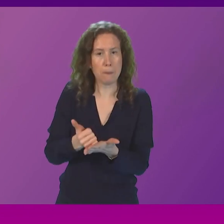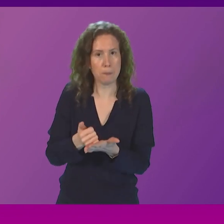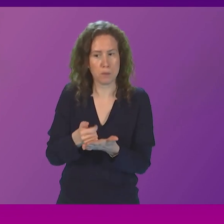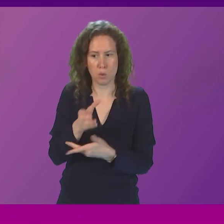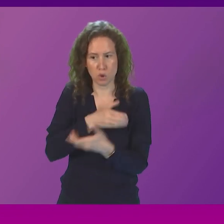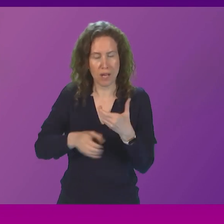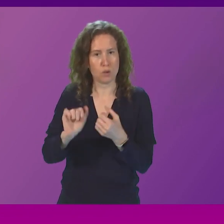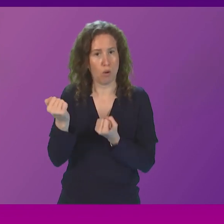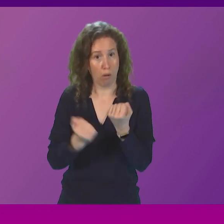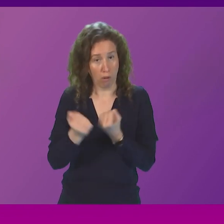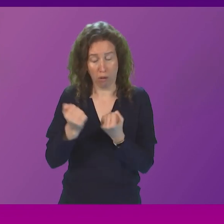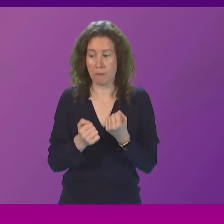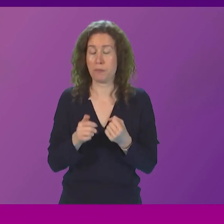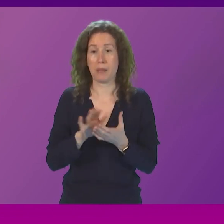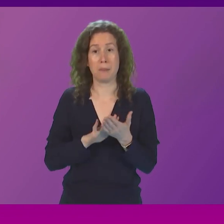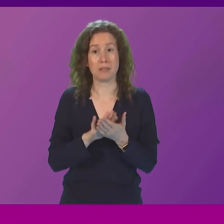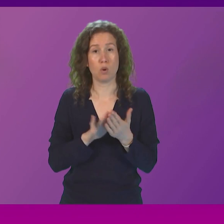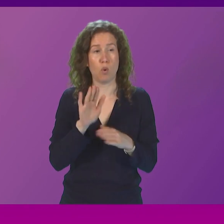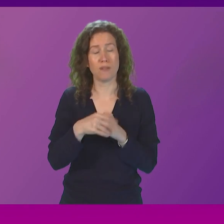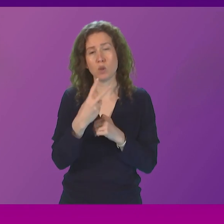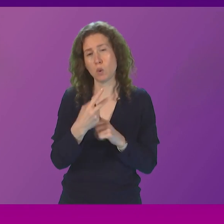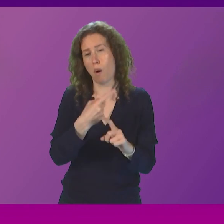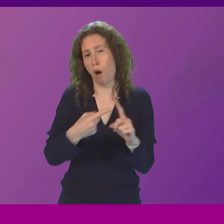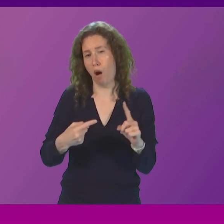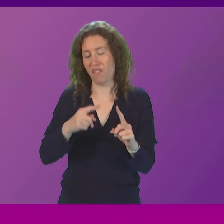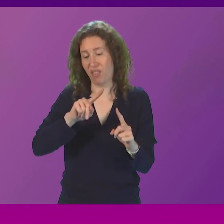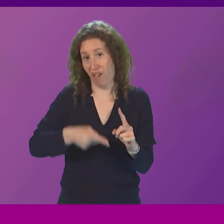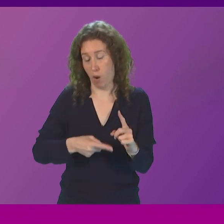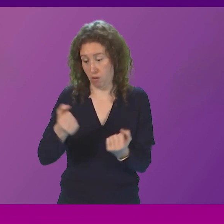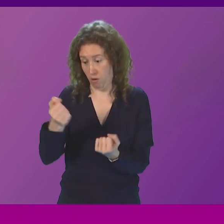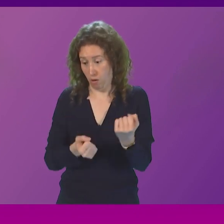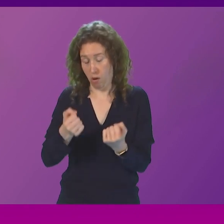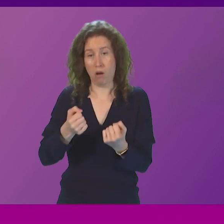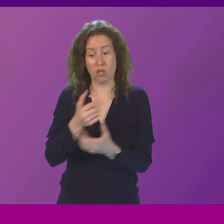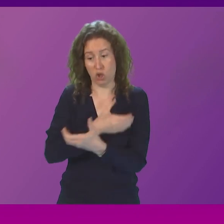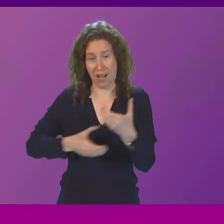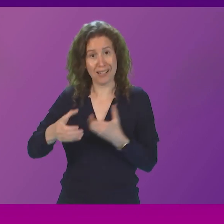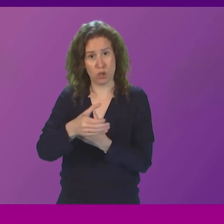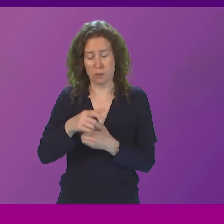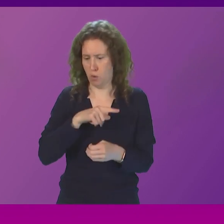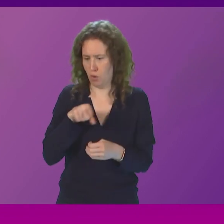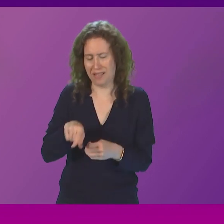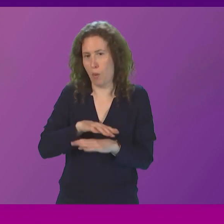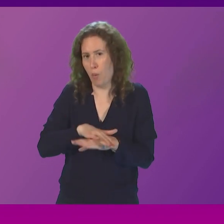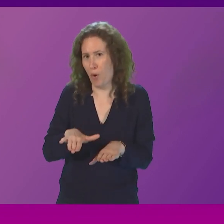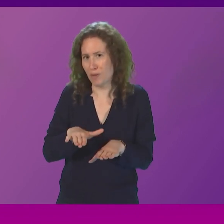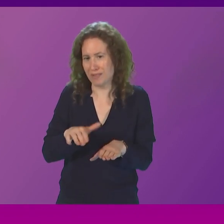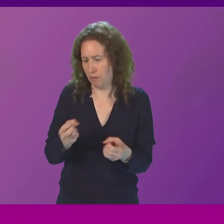The fund resulted in more than 2,500 non-LEZ-compliant vehicles being disposed of or retrofitted with cleaner technology.